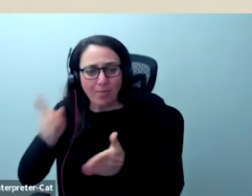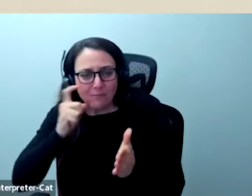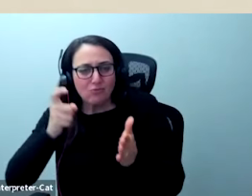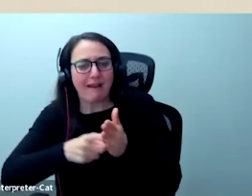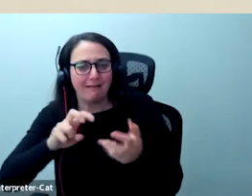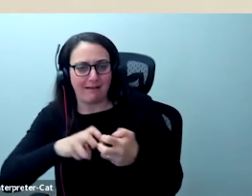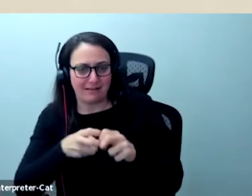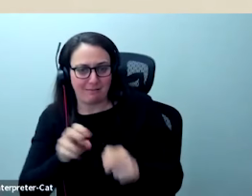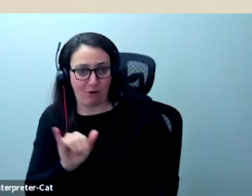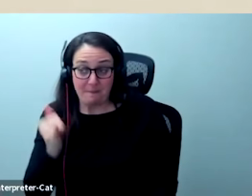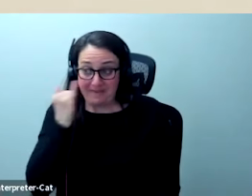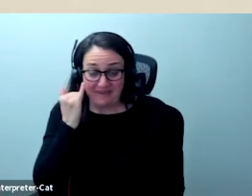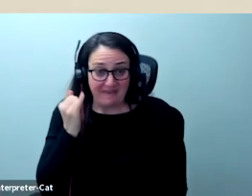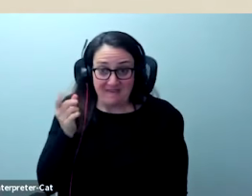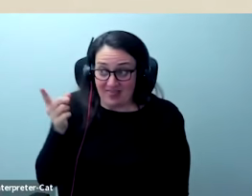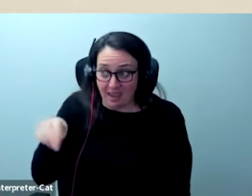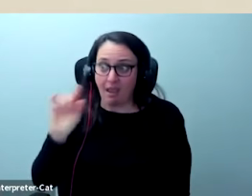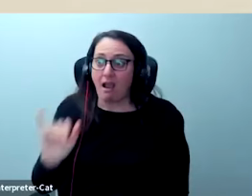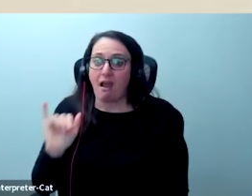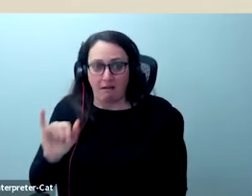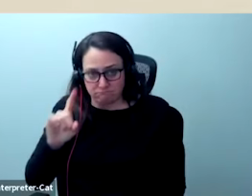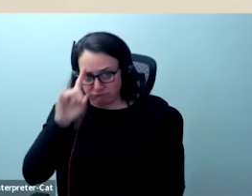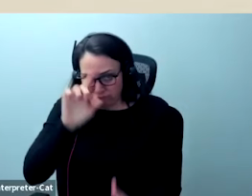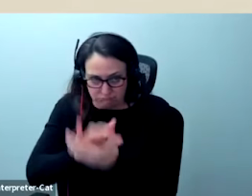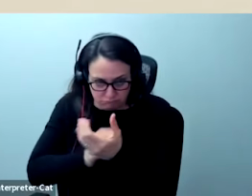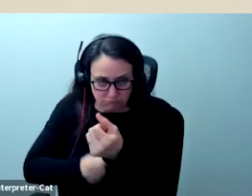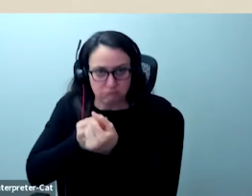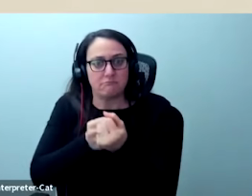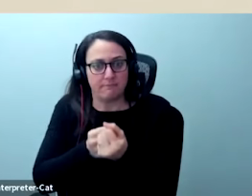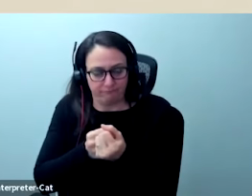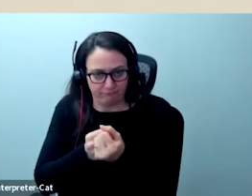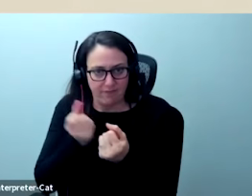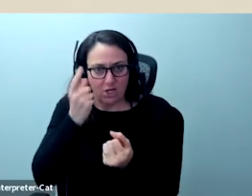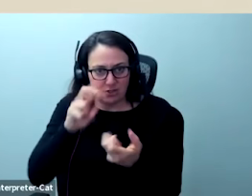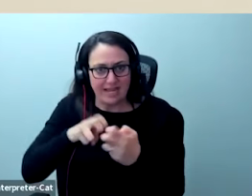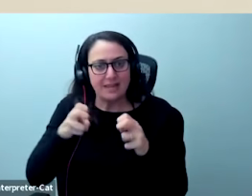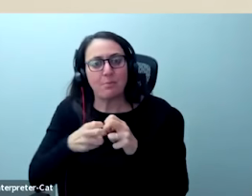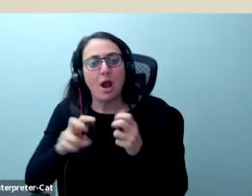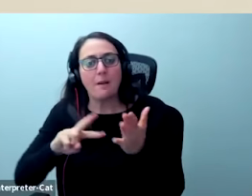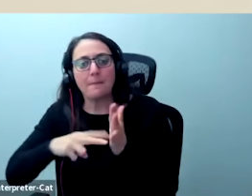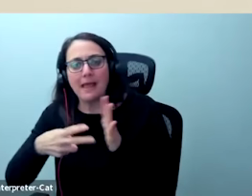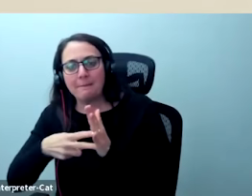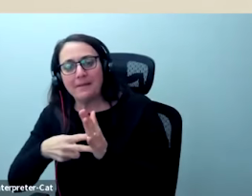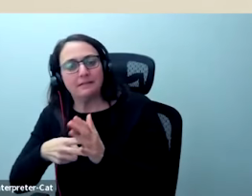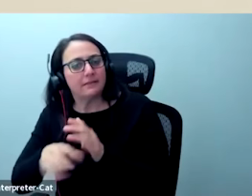Because once you're able to have them bought into the problem, it makes driving solution creation even better.